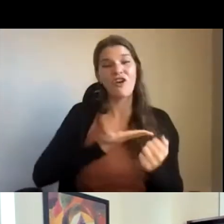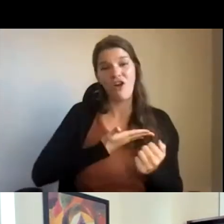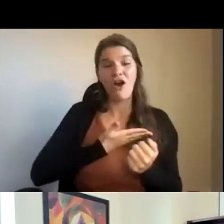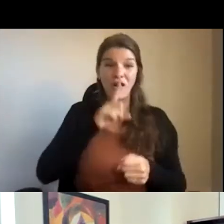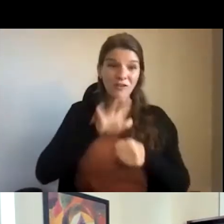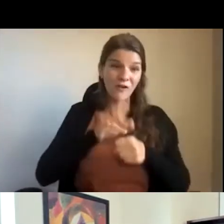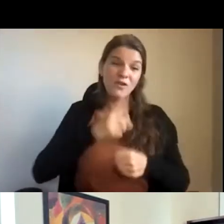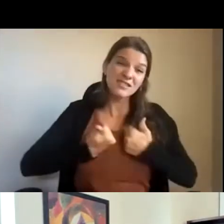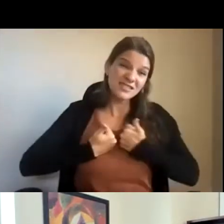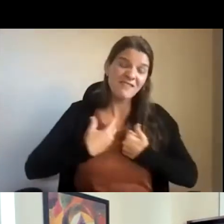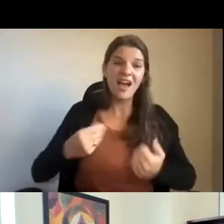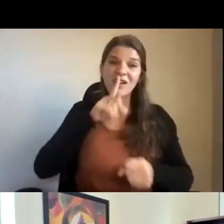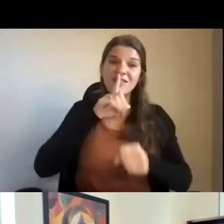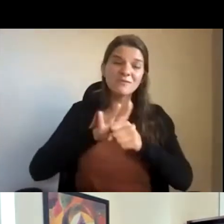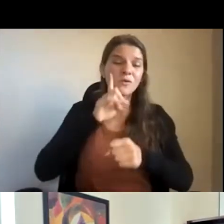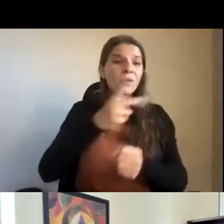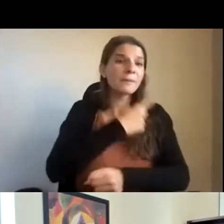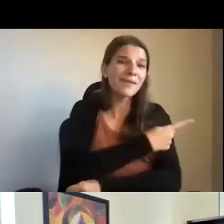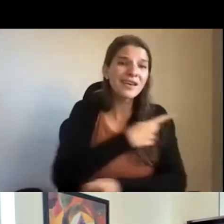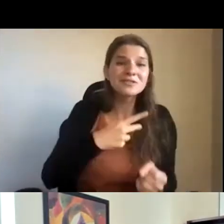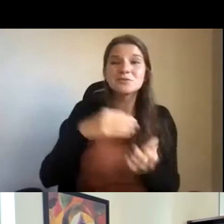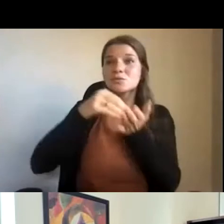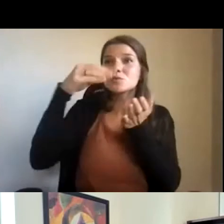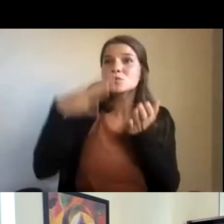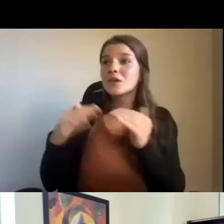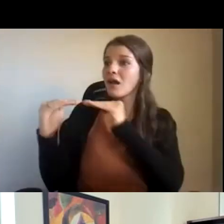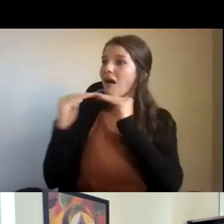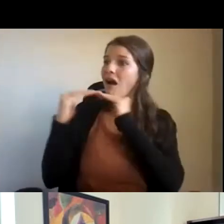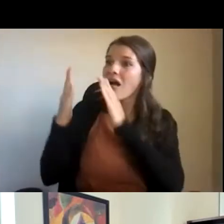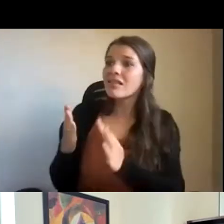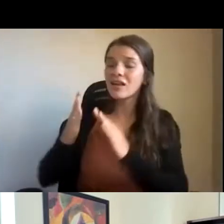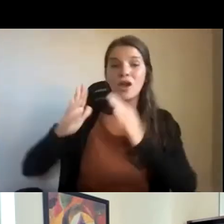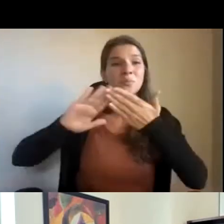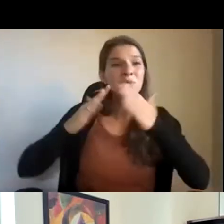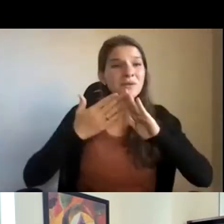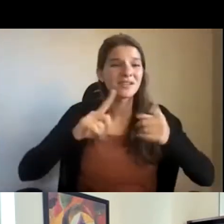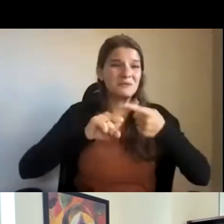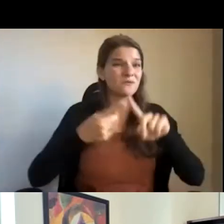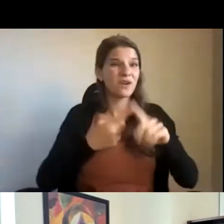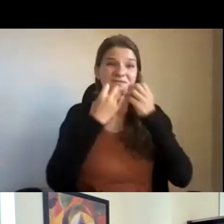but our patients, our students, our colleagues, our community, and friends.